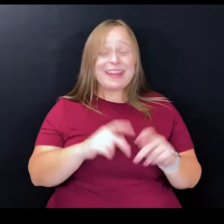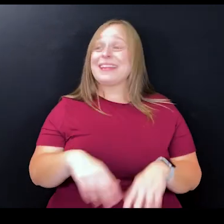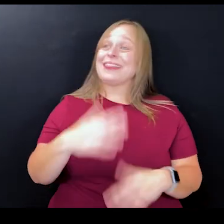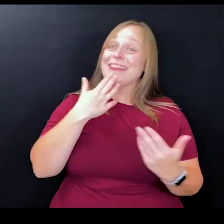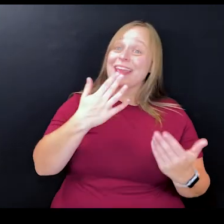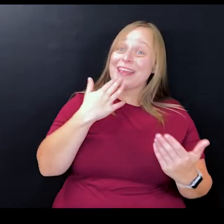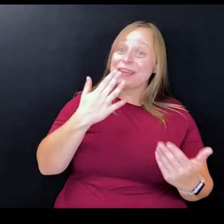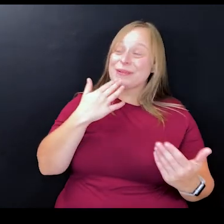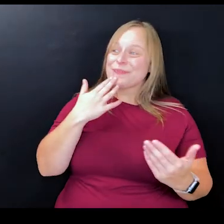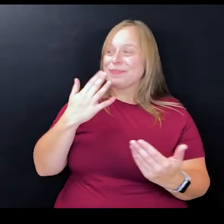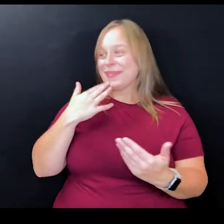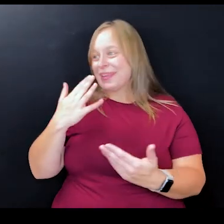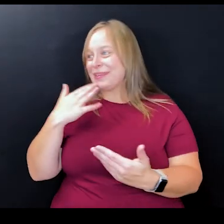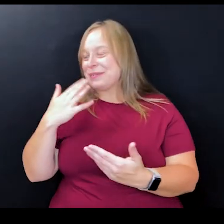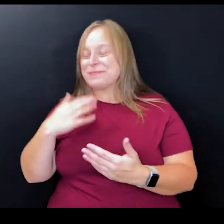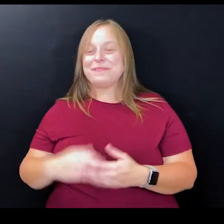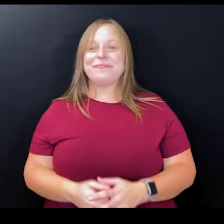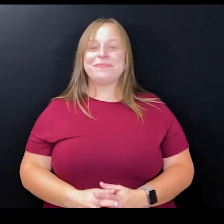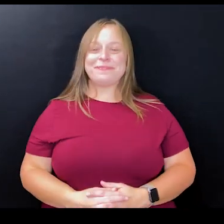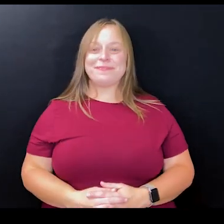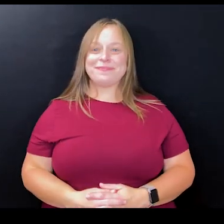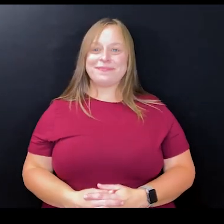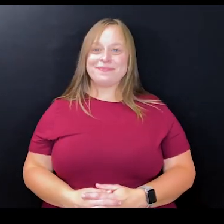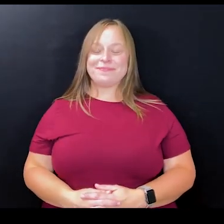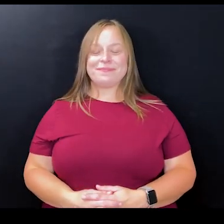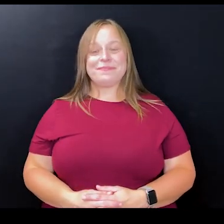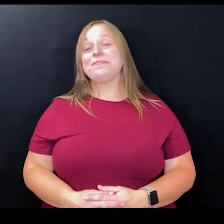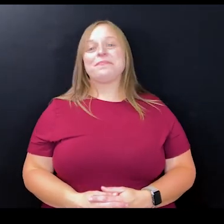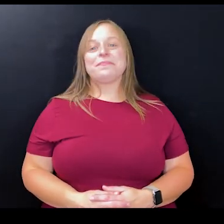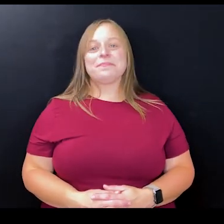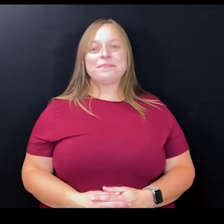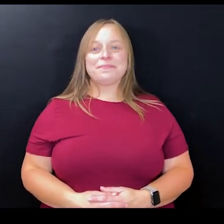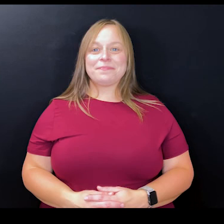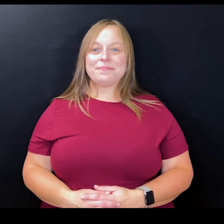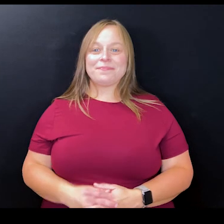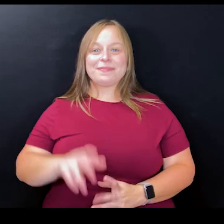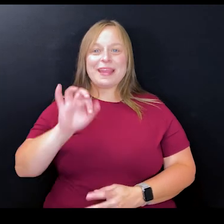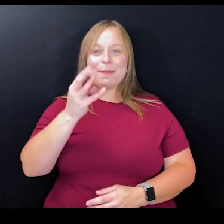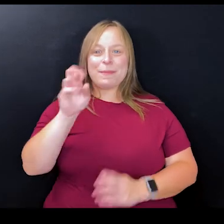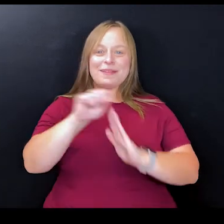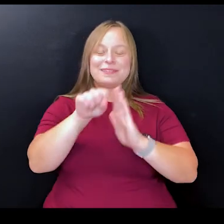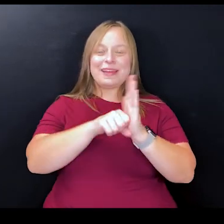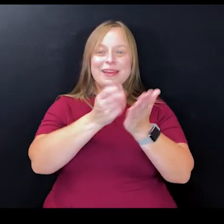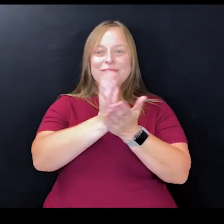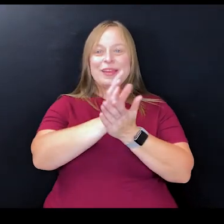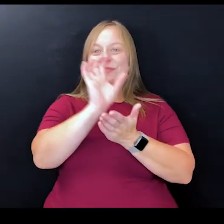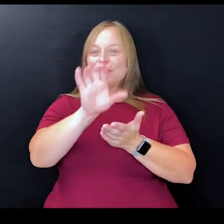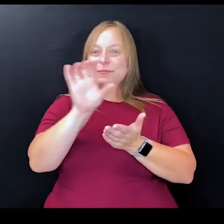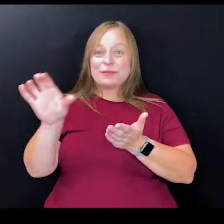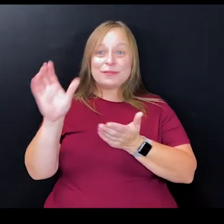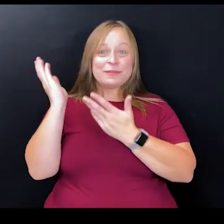Thank you. Thanks so much. Empire State of Rights: Closed Captioned